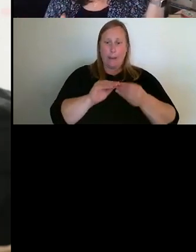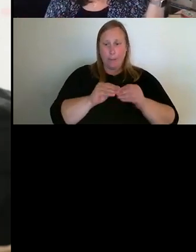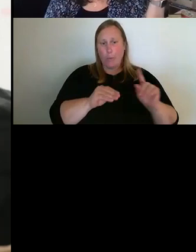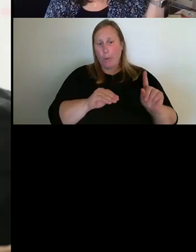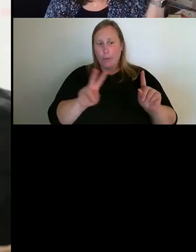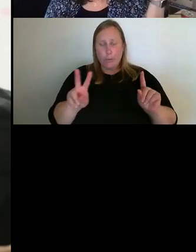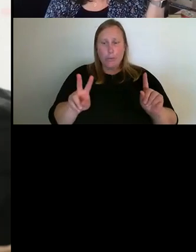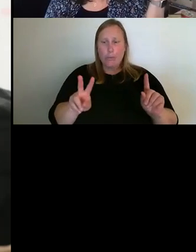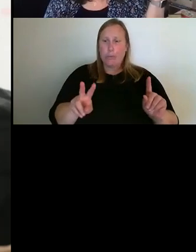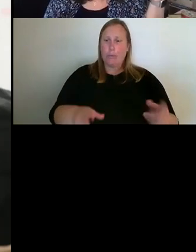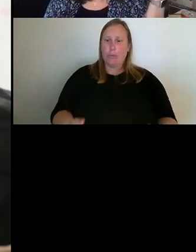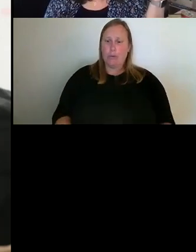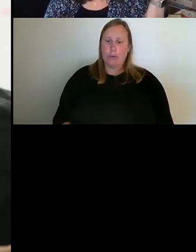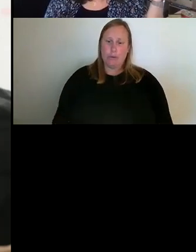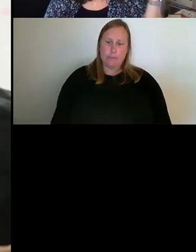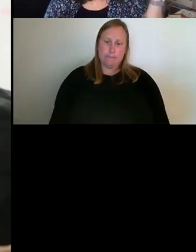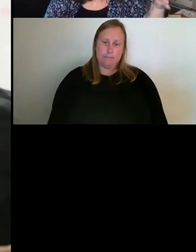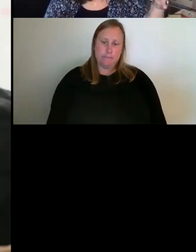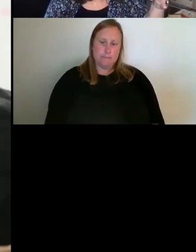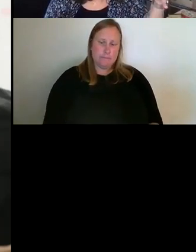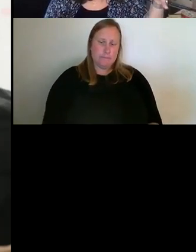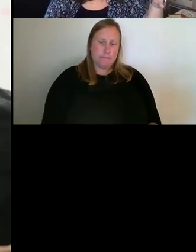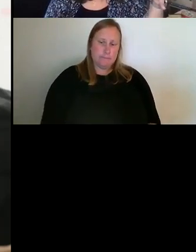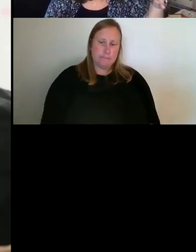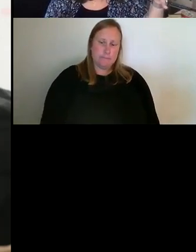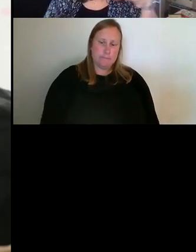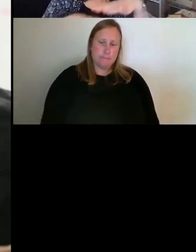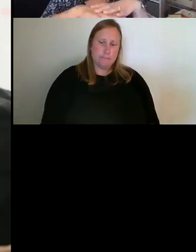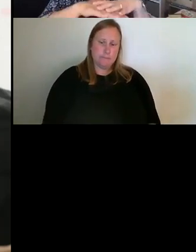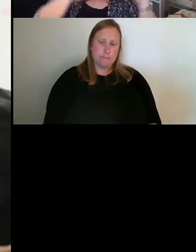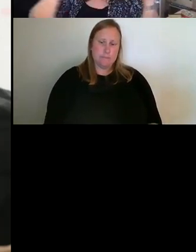Jennie taught me that not only is this useful in any